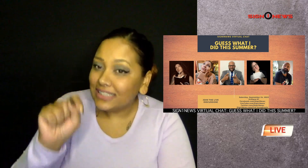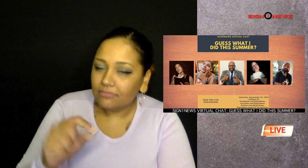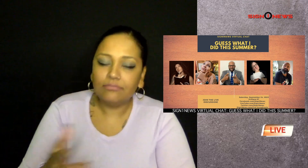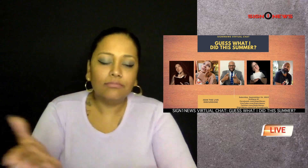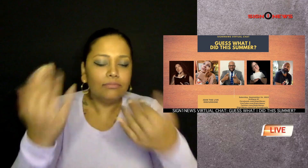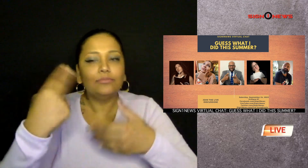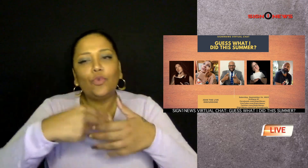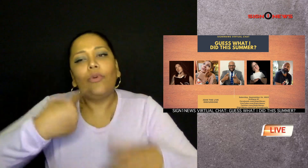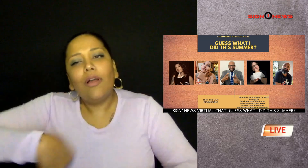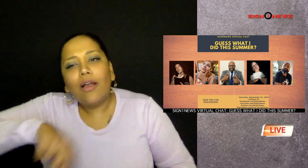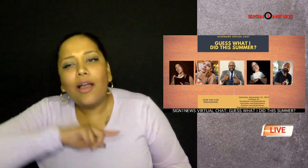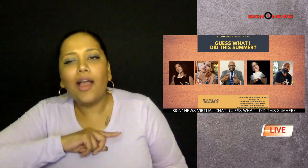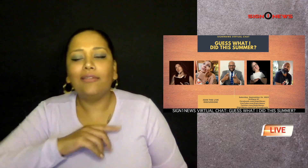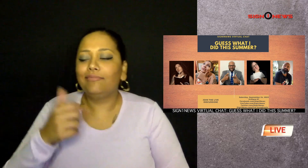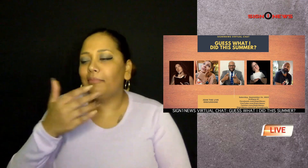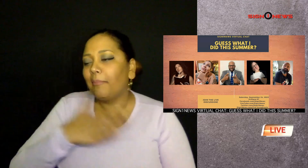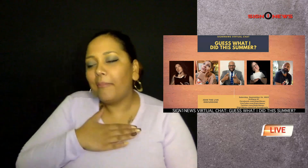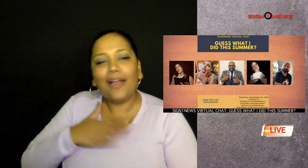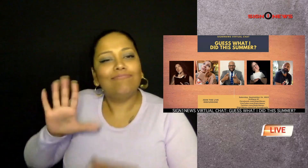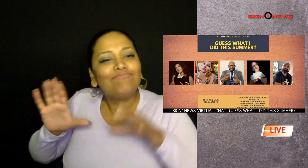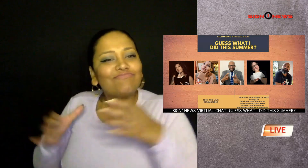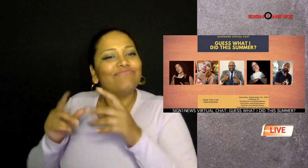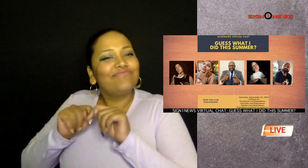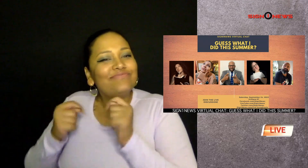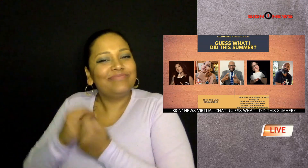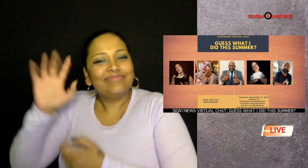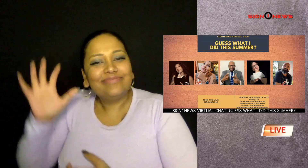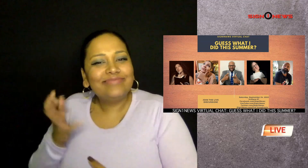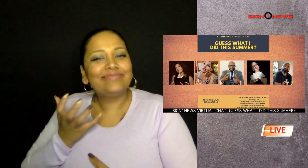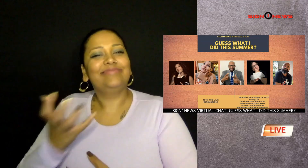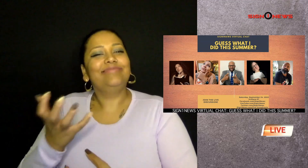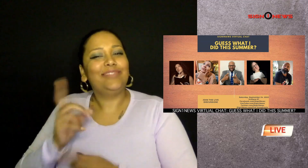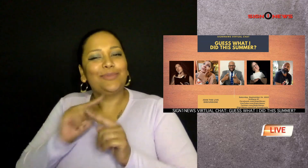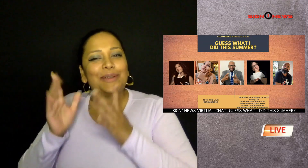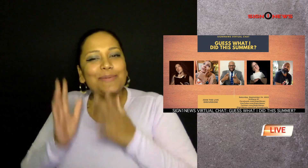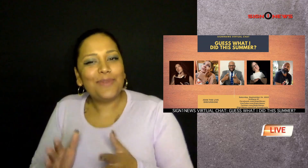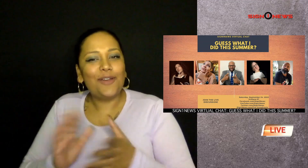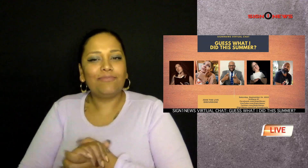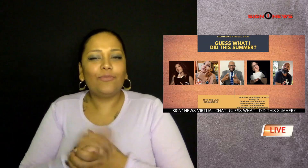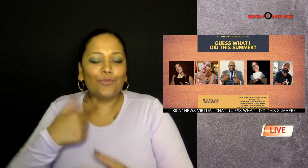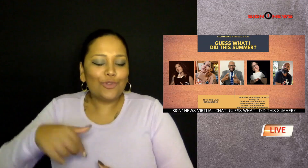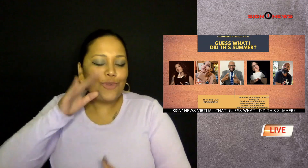Time. Be sure to join me and my sign One news co-anchors as we